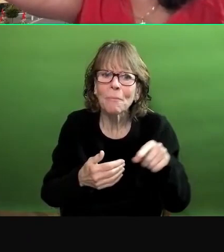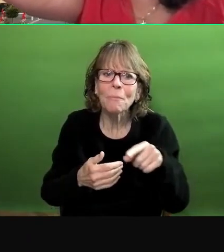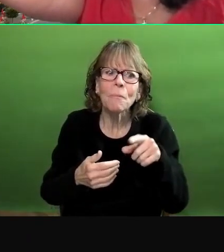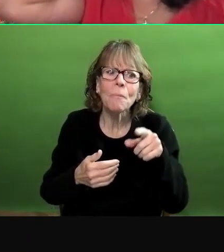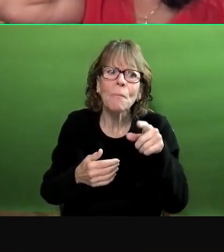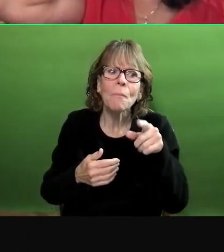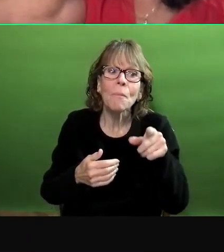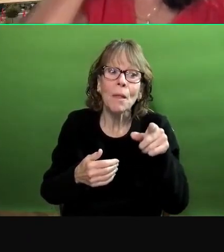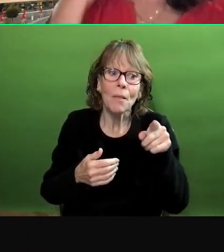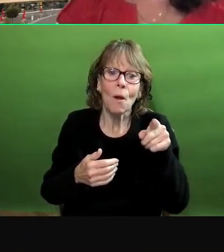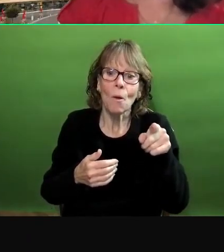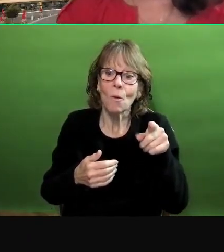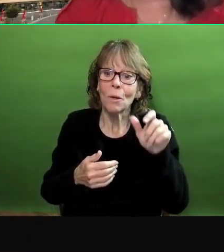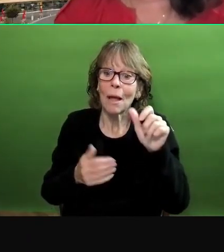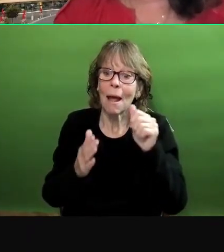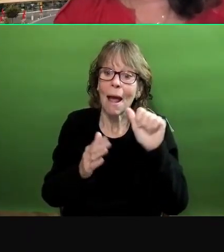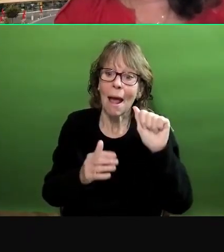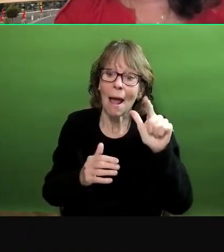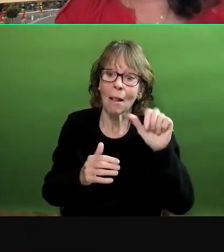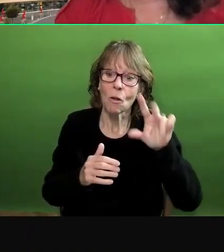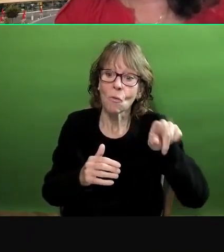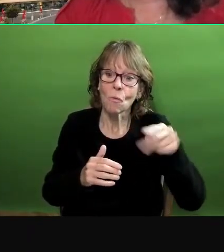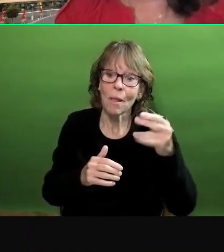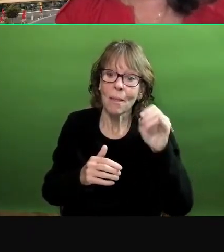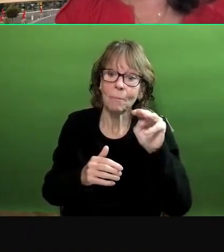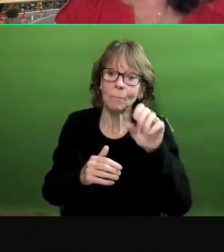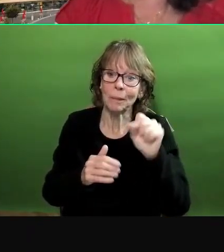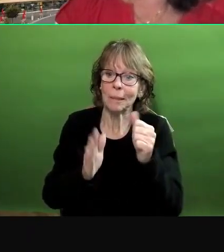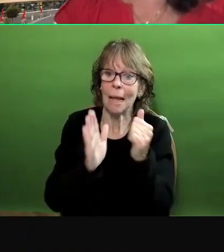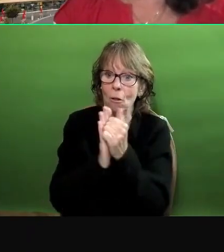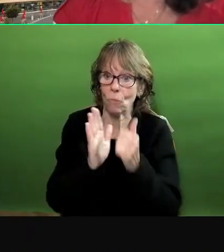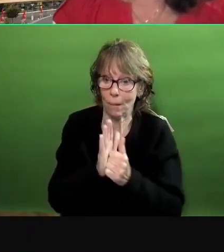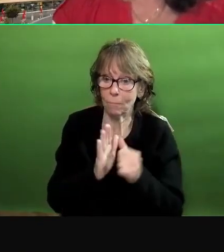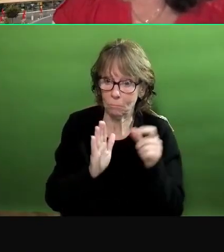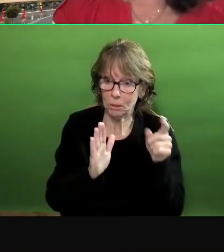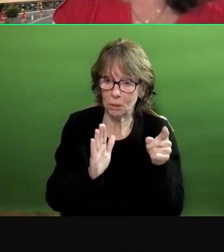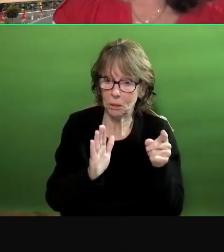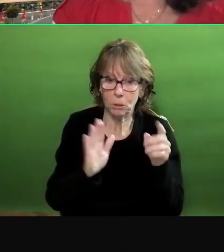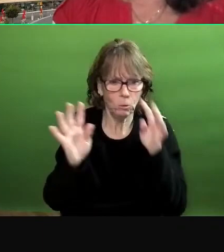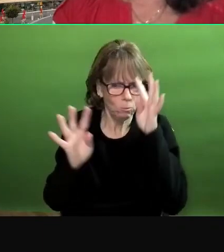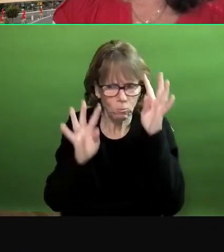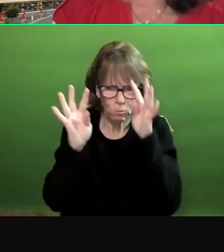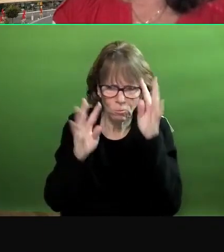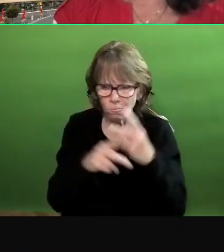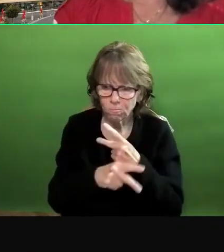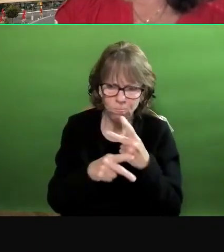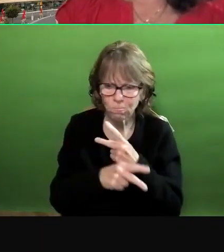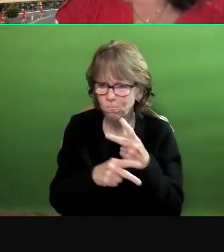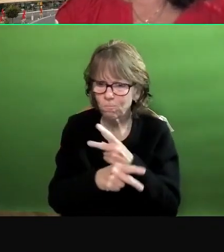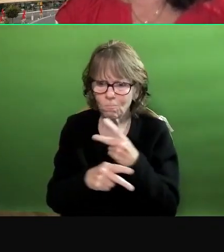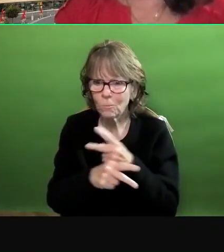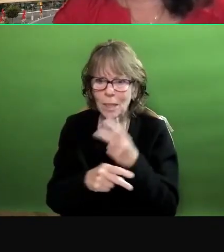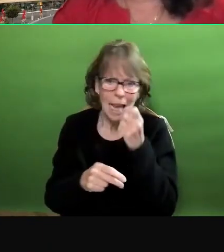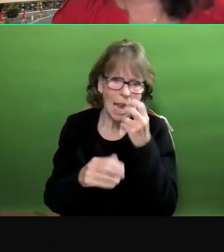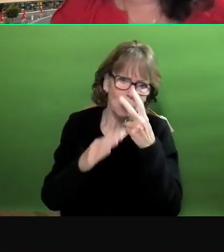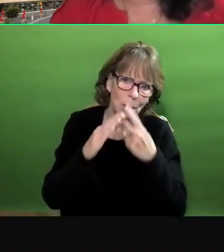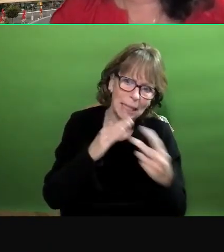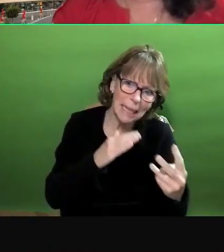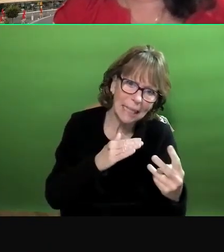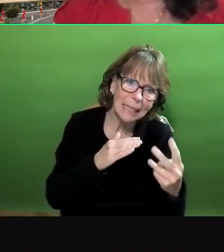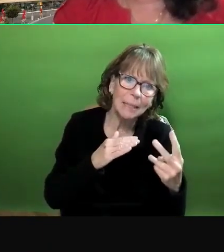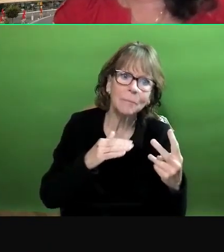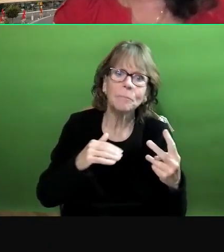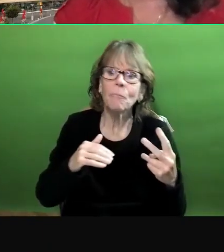which these algorithms that are being created to predict addiction risk of opioid prescribing, are